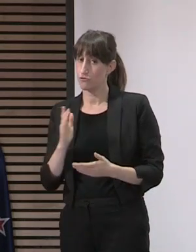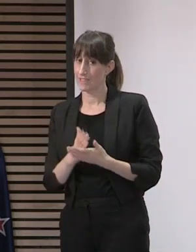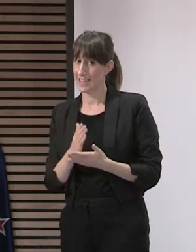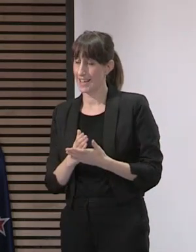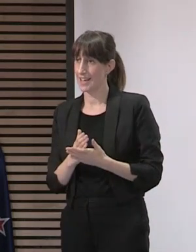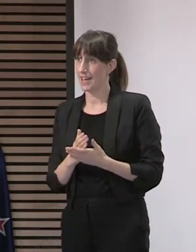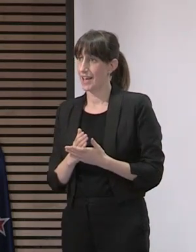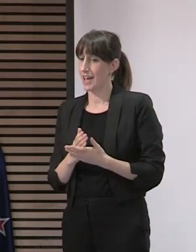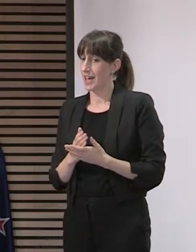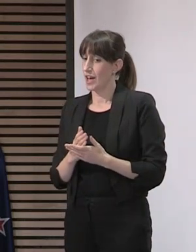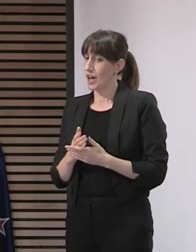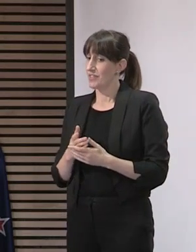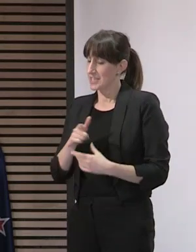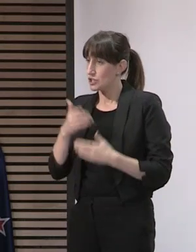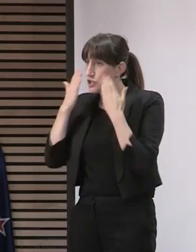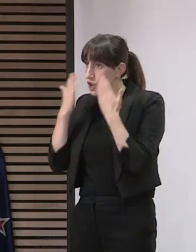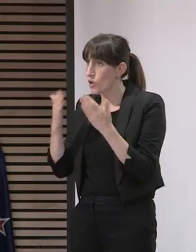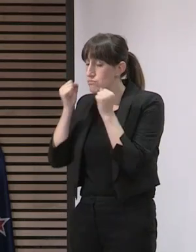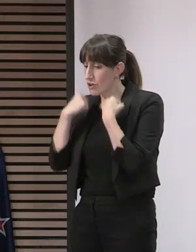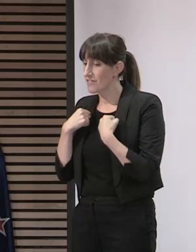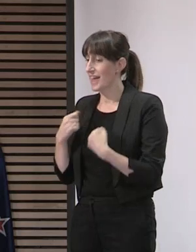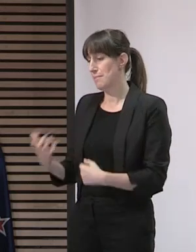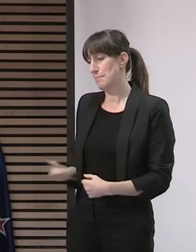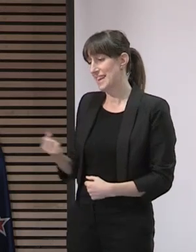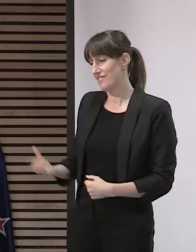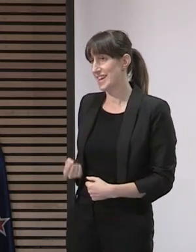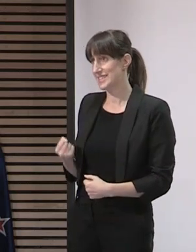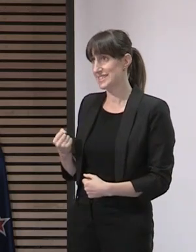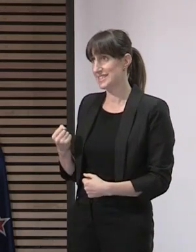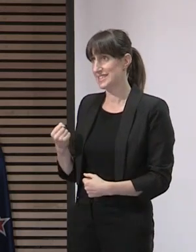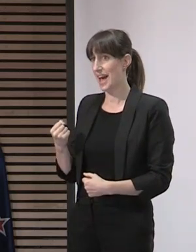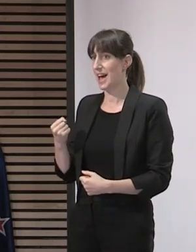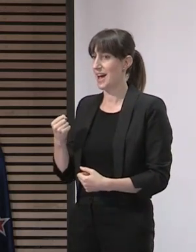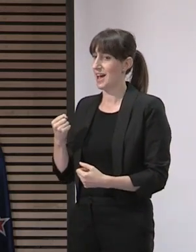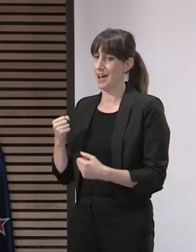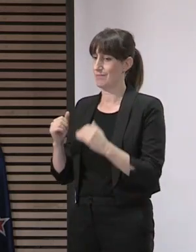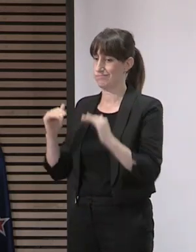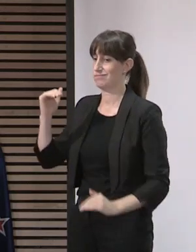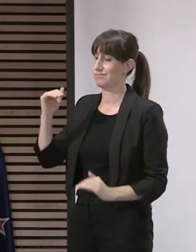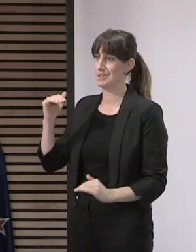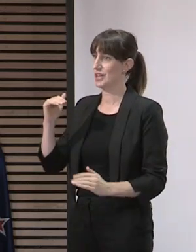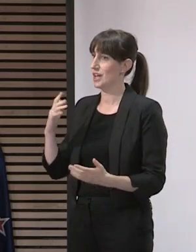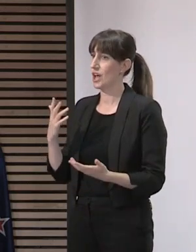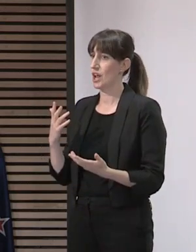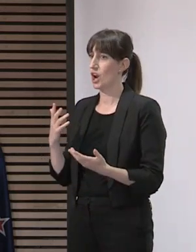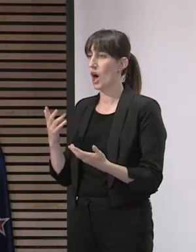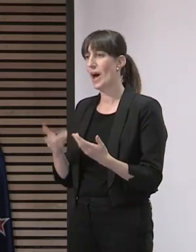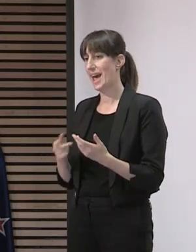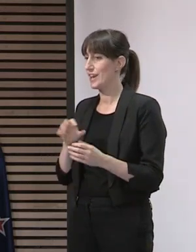framework. Doesn't that get to the point that overall benefit levels are too low? As your own welfare advisory group